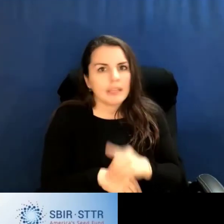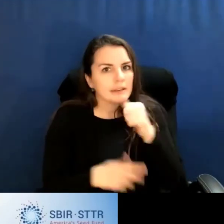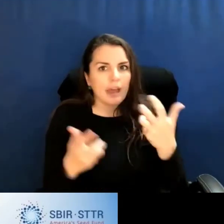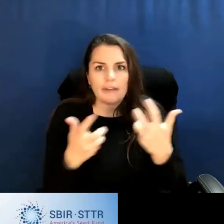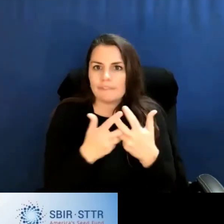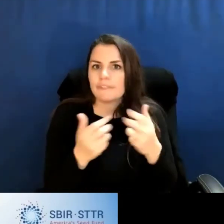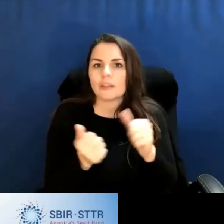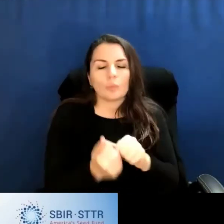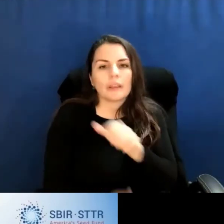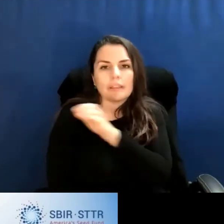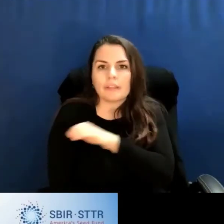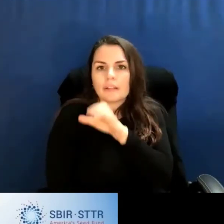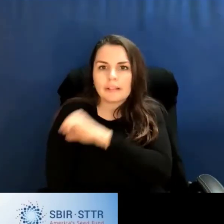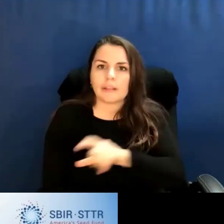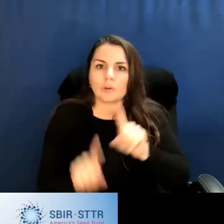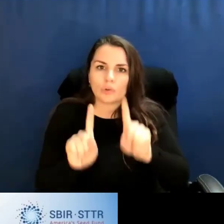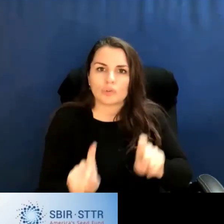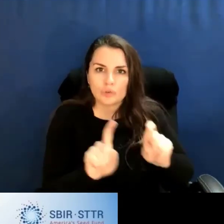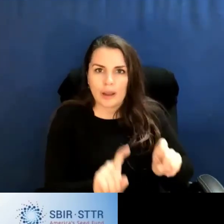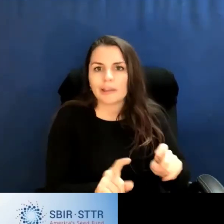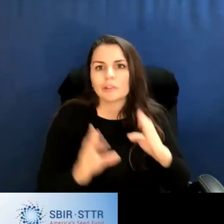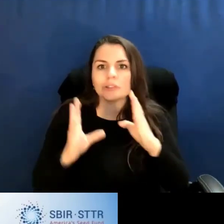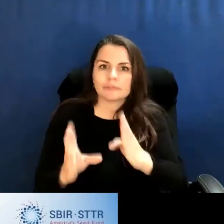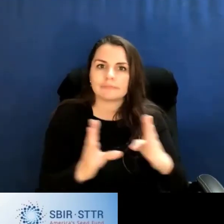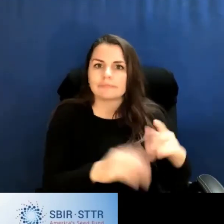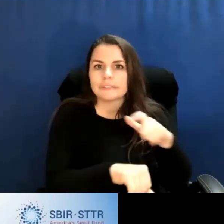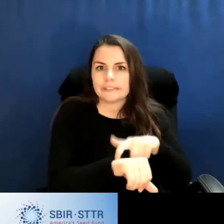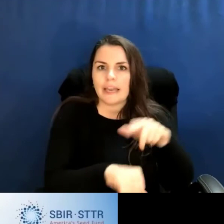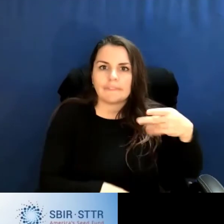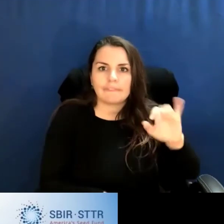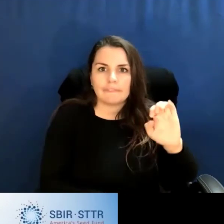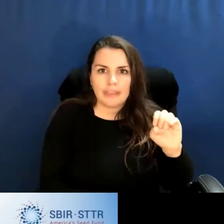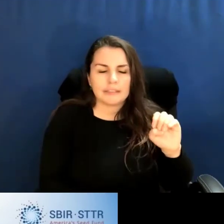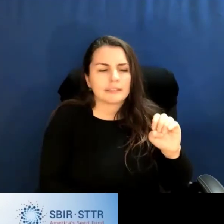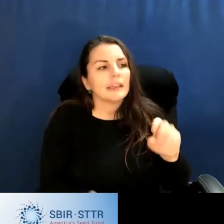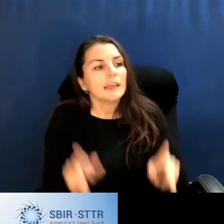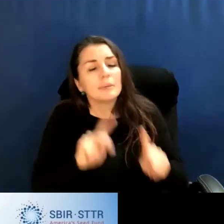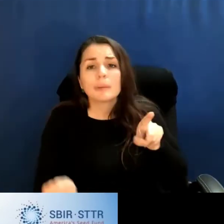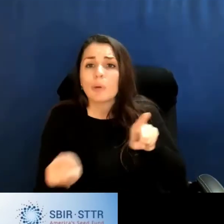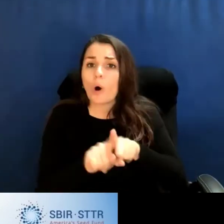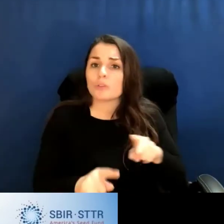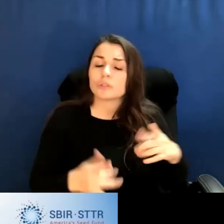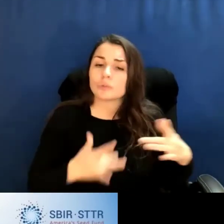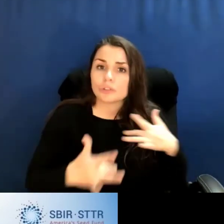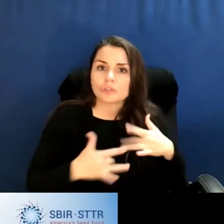A lot of people get concerned about what can go through the program, if they're too early or too late,